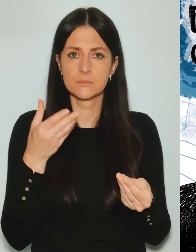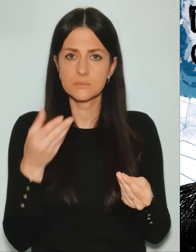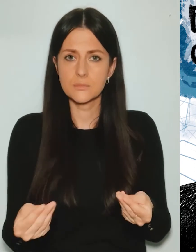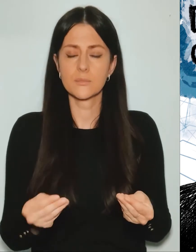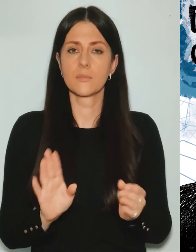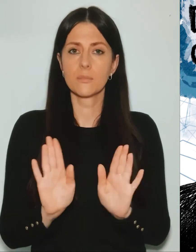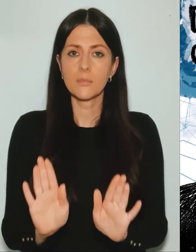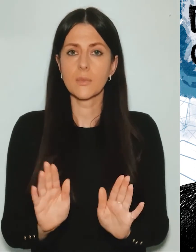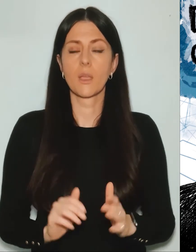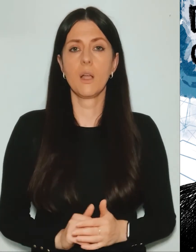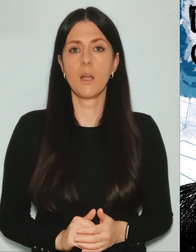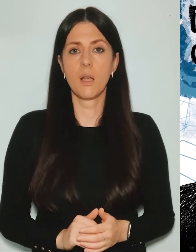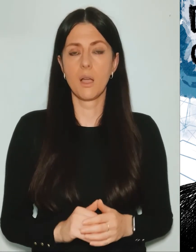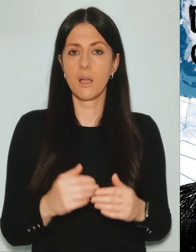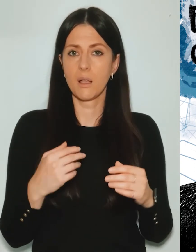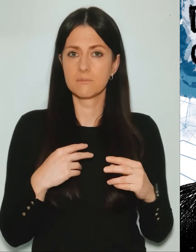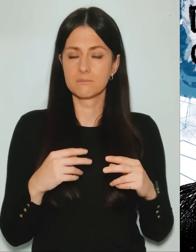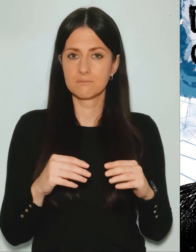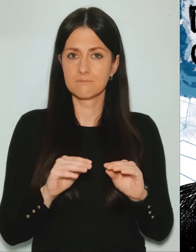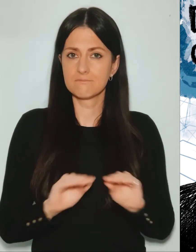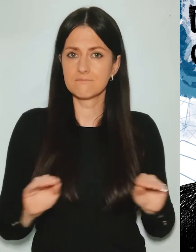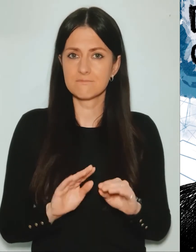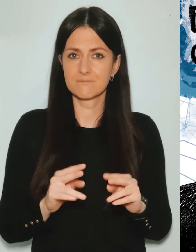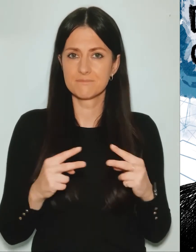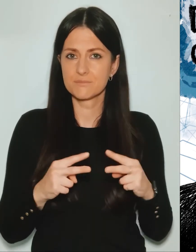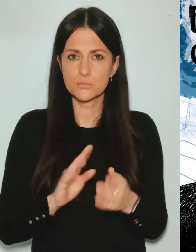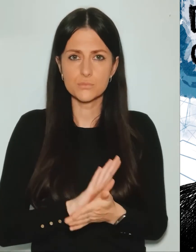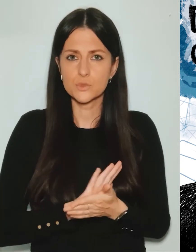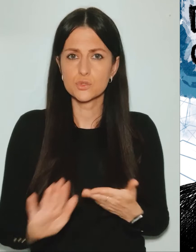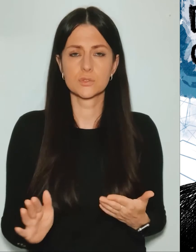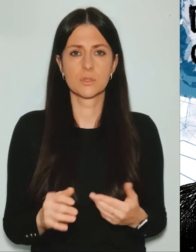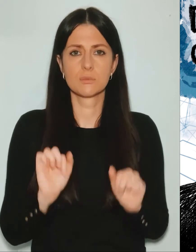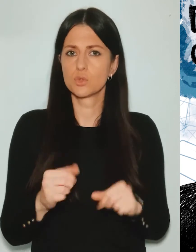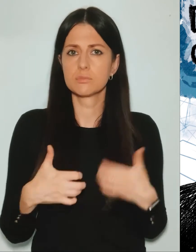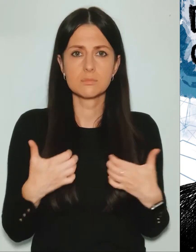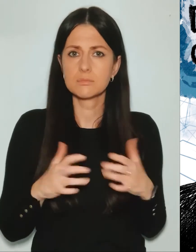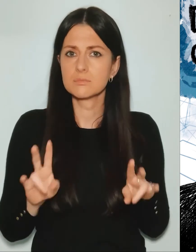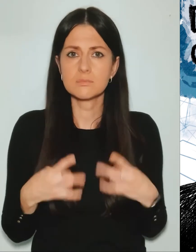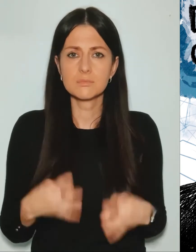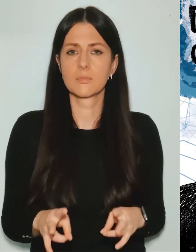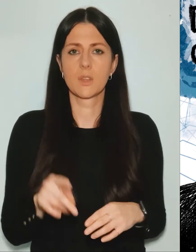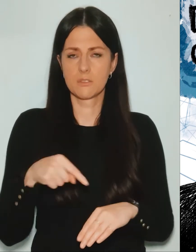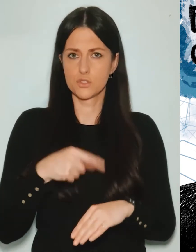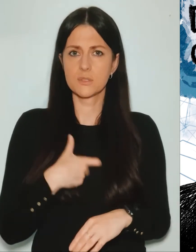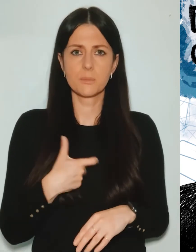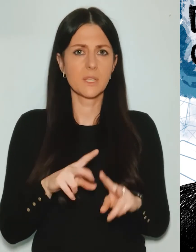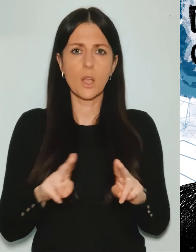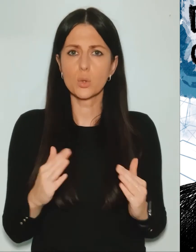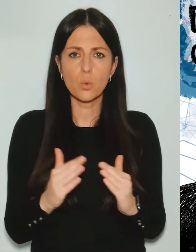I made you beds with clean linen. Don't worry, make yourself at home. In the kitchen, grab whatever you need.”